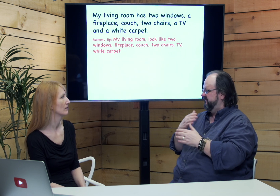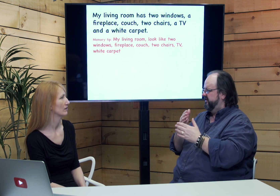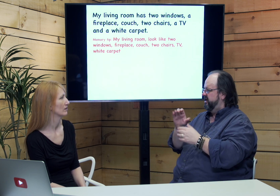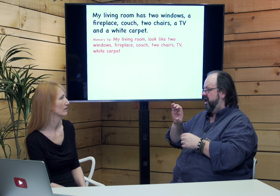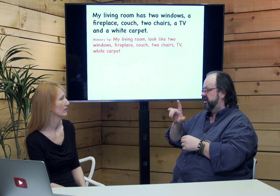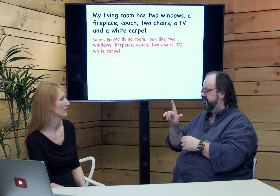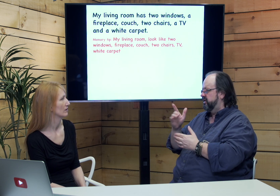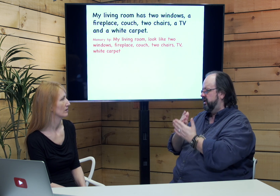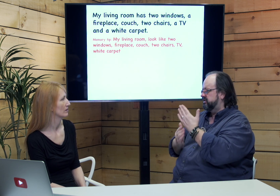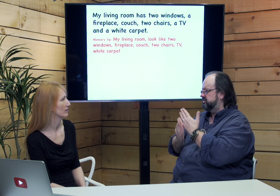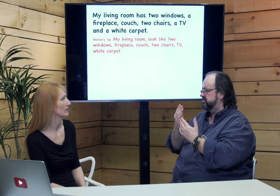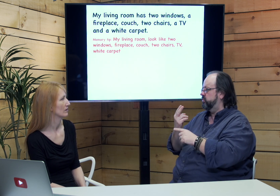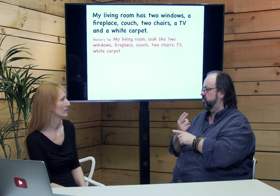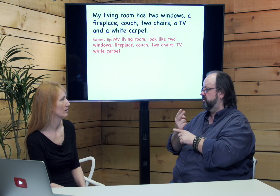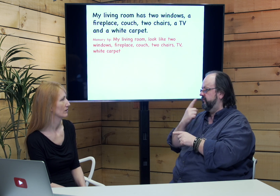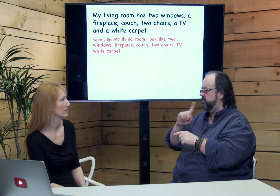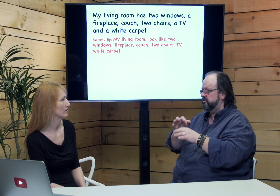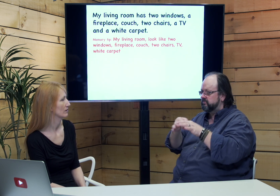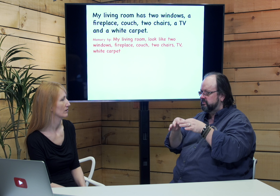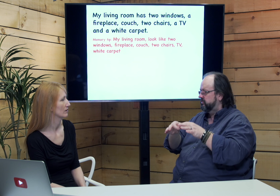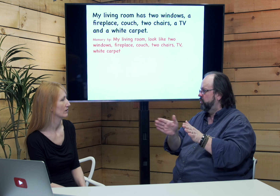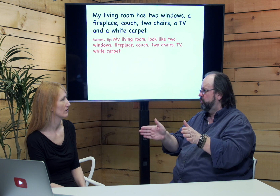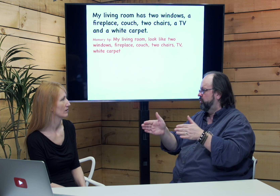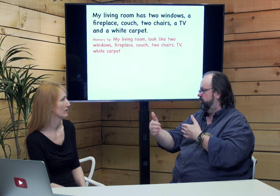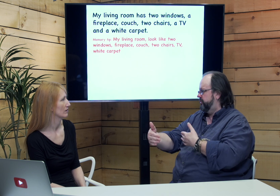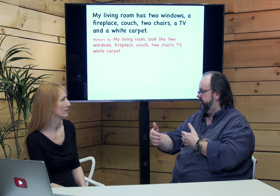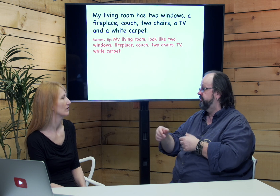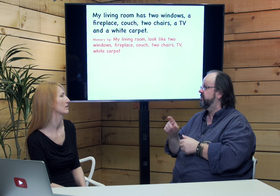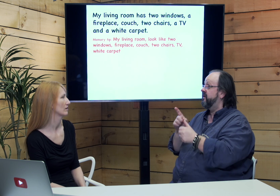You use classifiers (hand shapes) to describe things in a room.